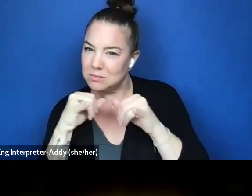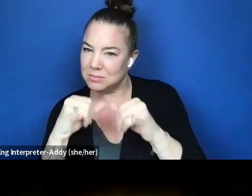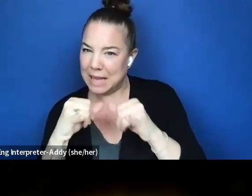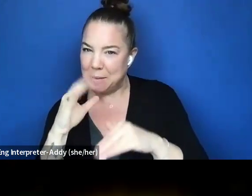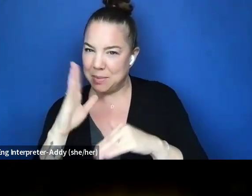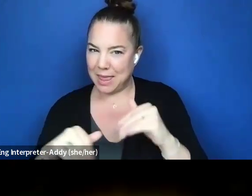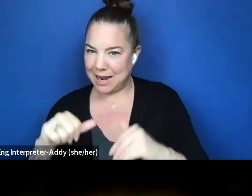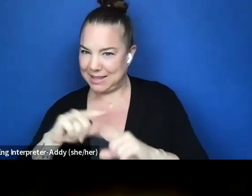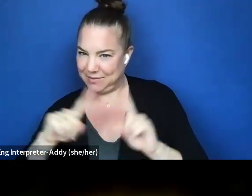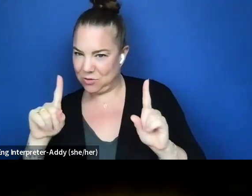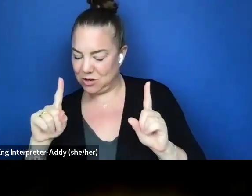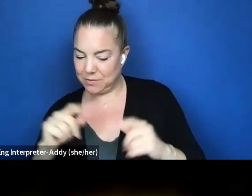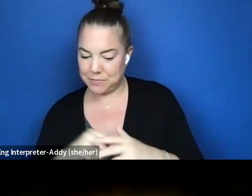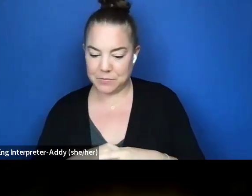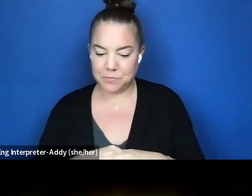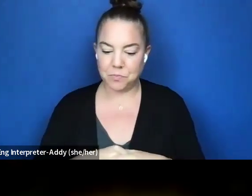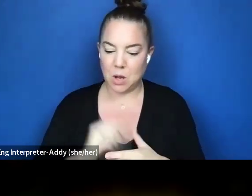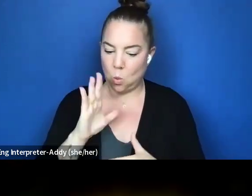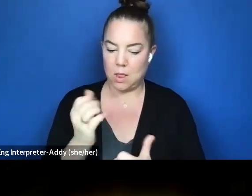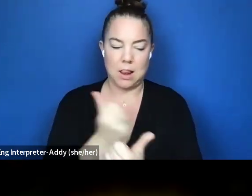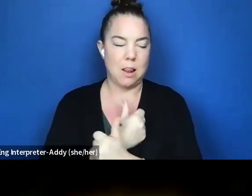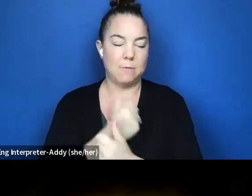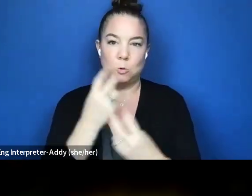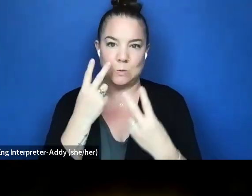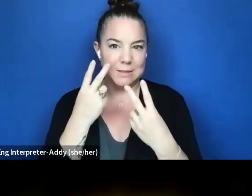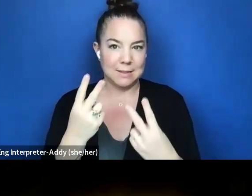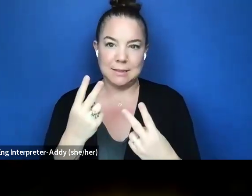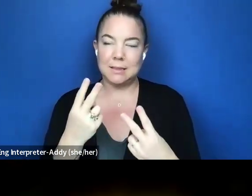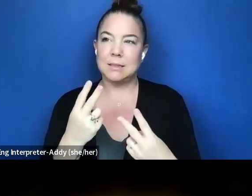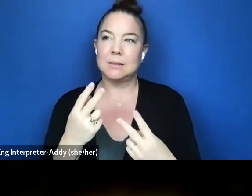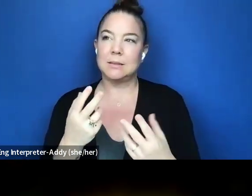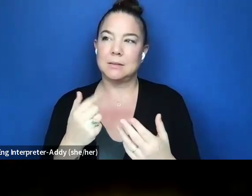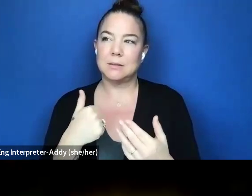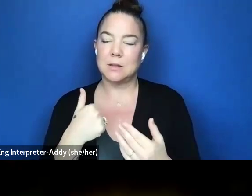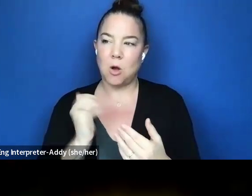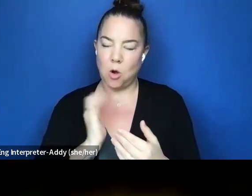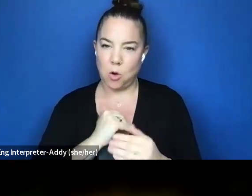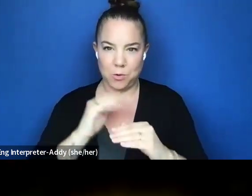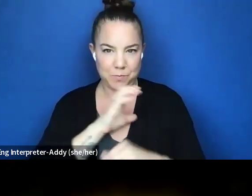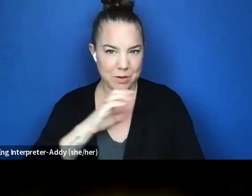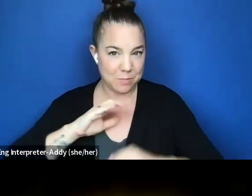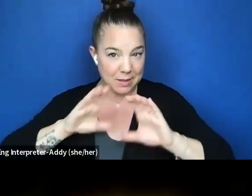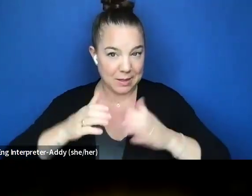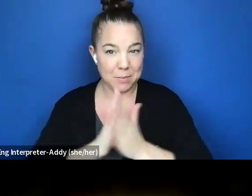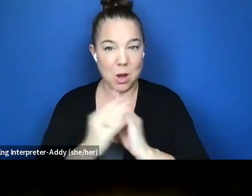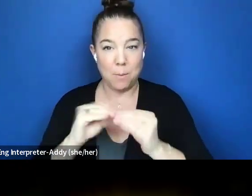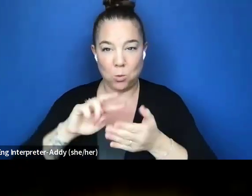Elissa w/ APRIL: so I would love to see us start being very intentional about Elissa w/ APRIL: about next steps.